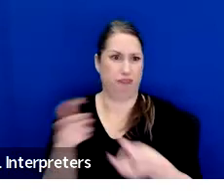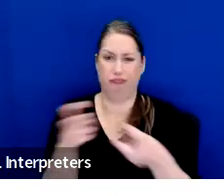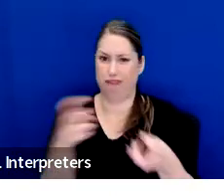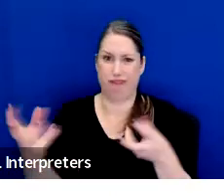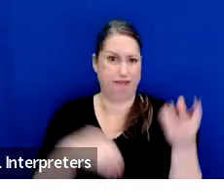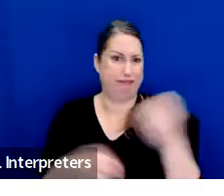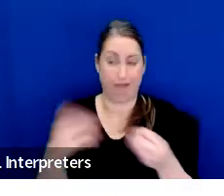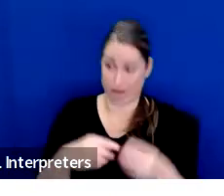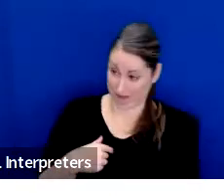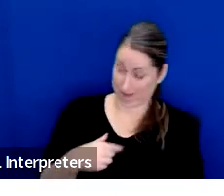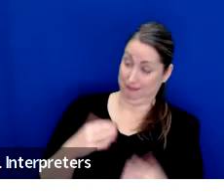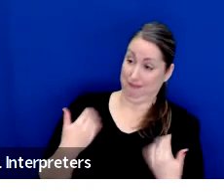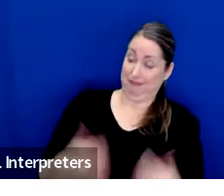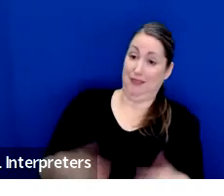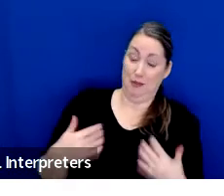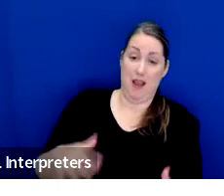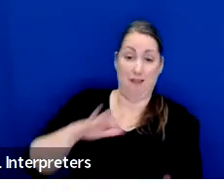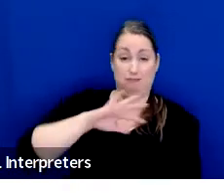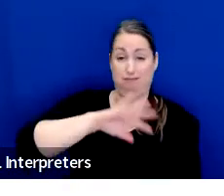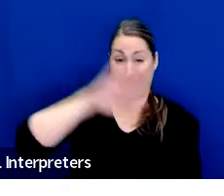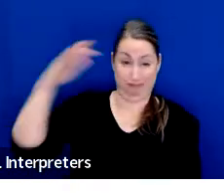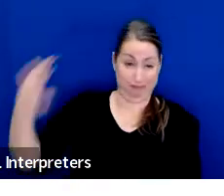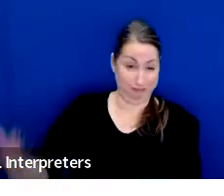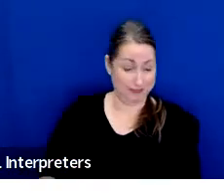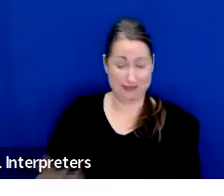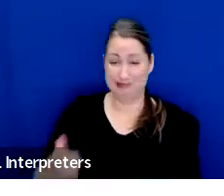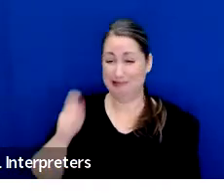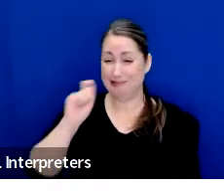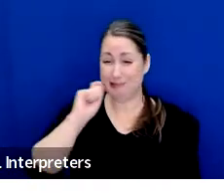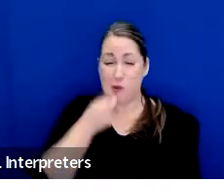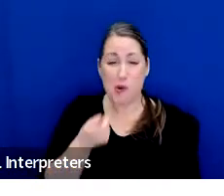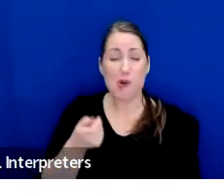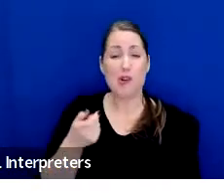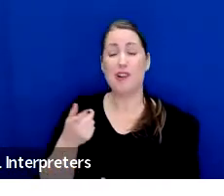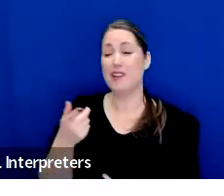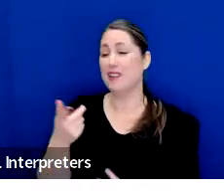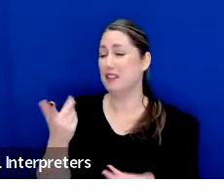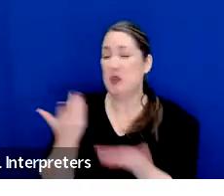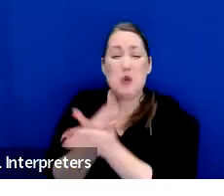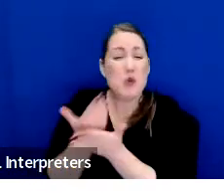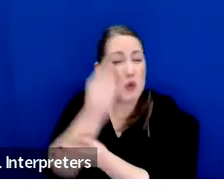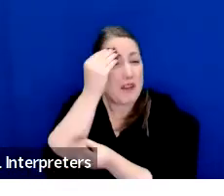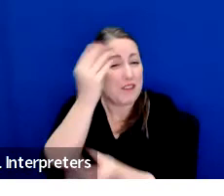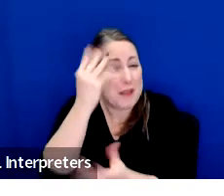is a massive thing with like all these like really cool, relevant brand new things that were just super cool.